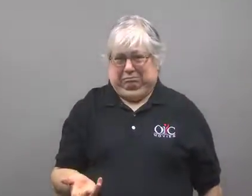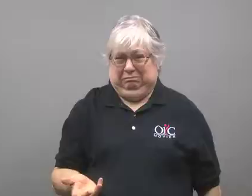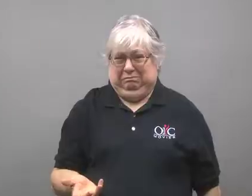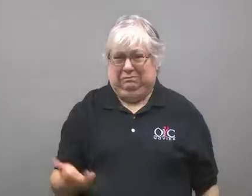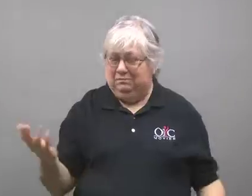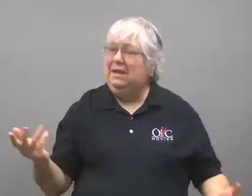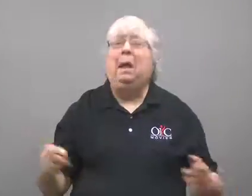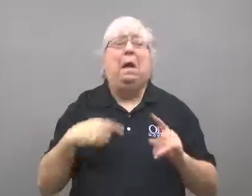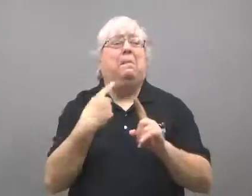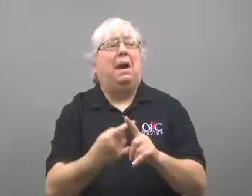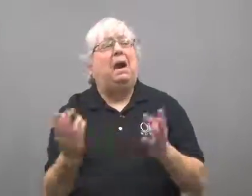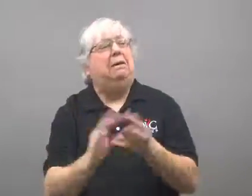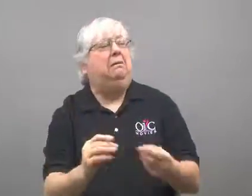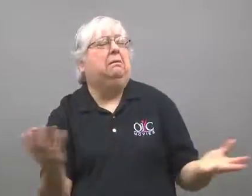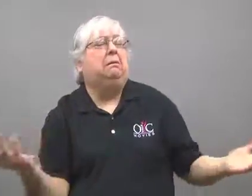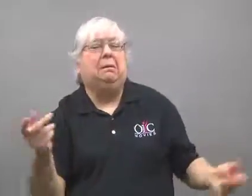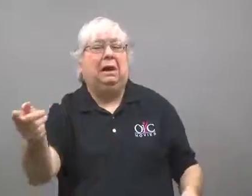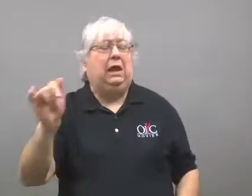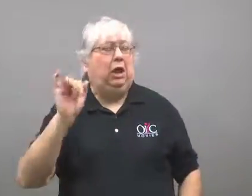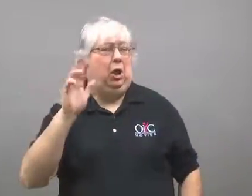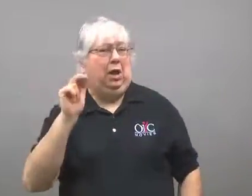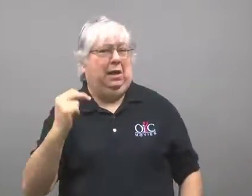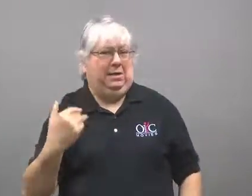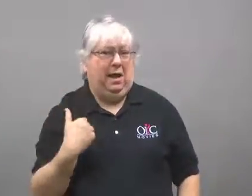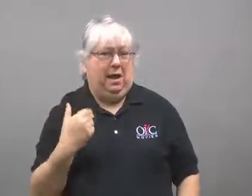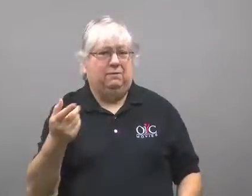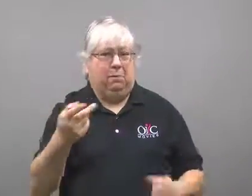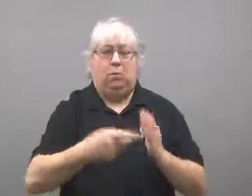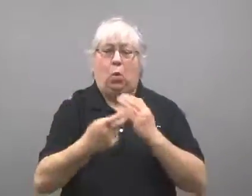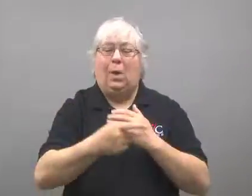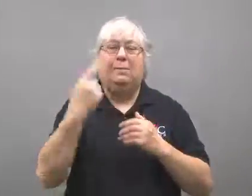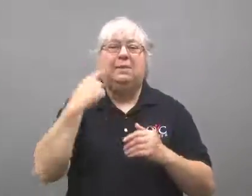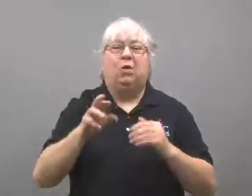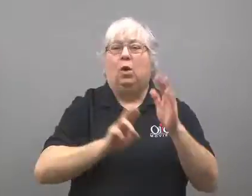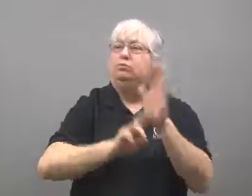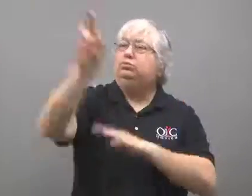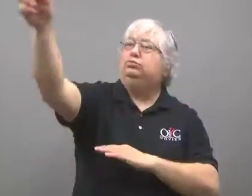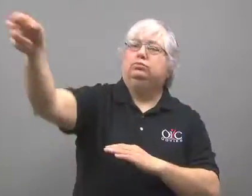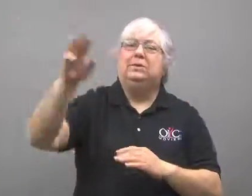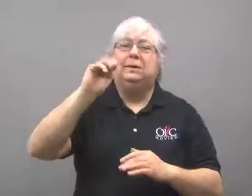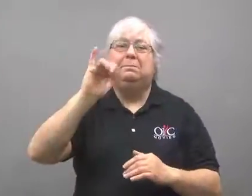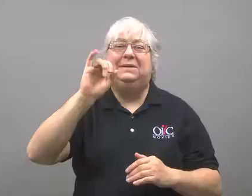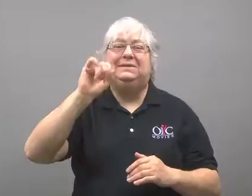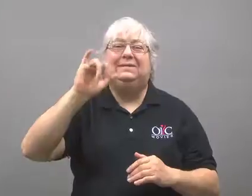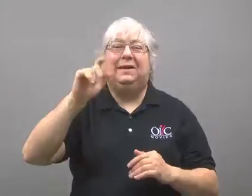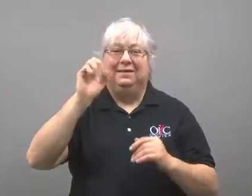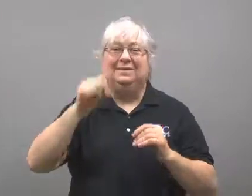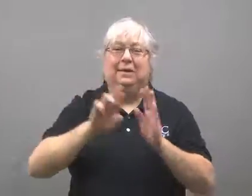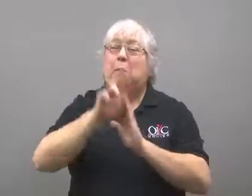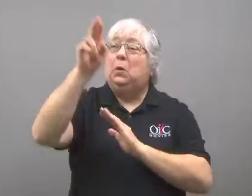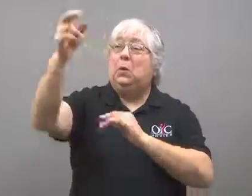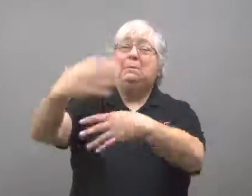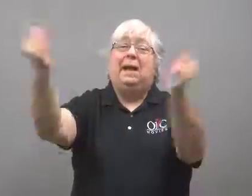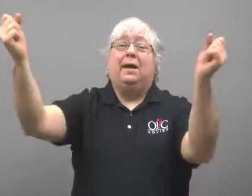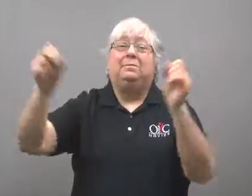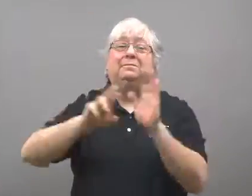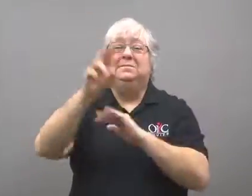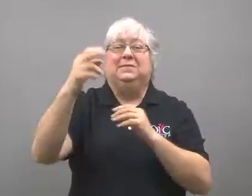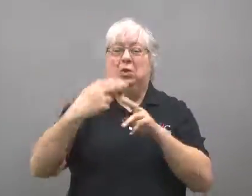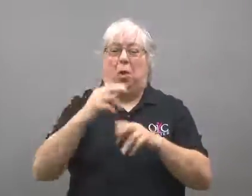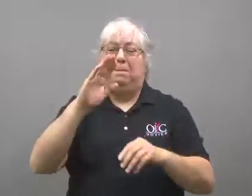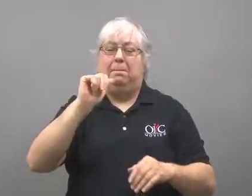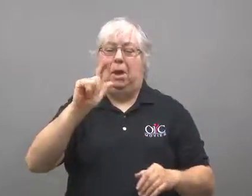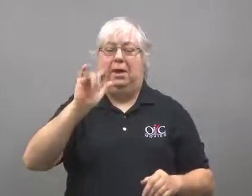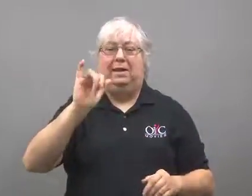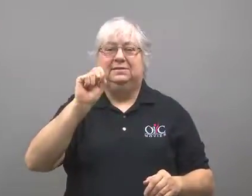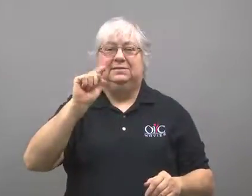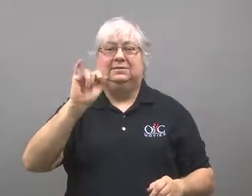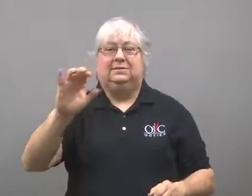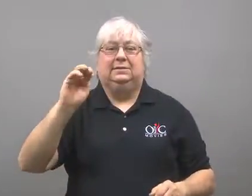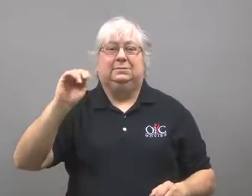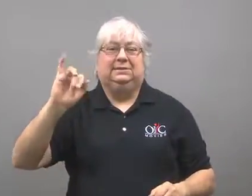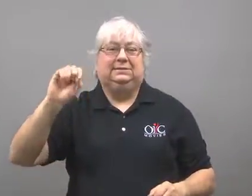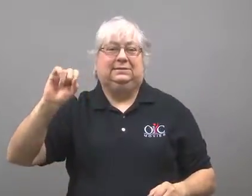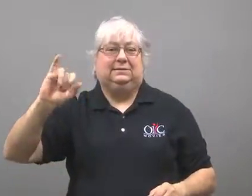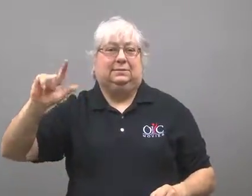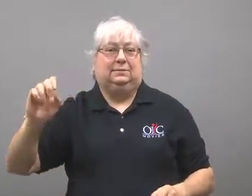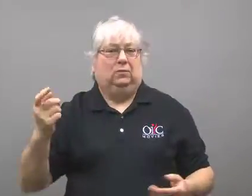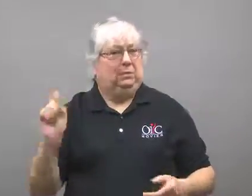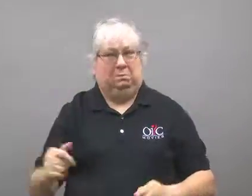They also raised the issue of Iran's ballistic missile program.